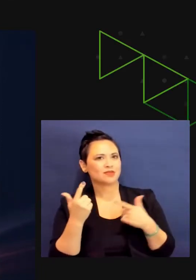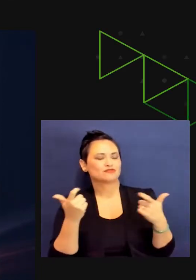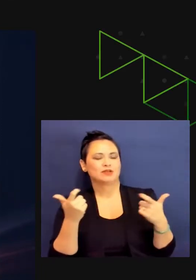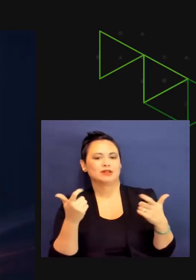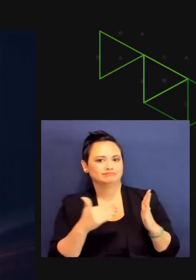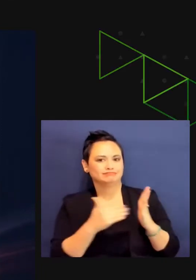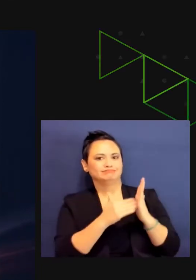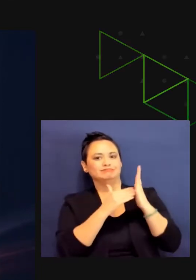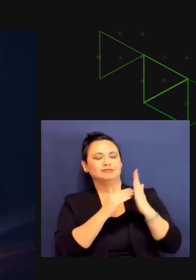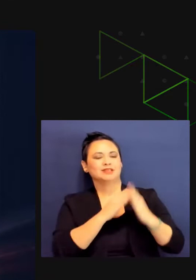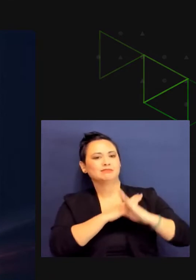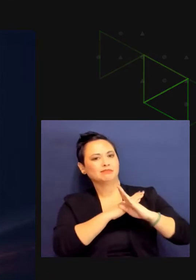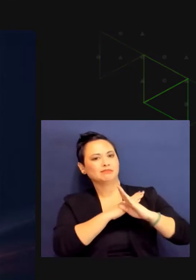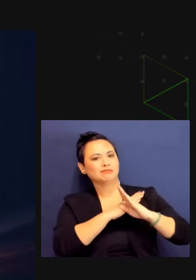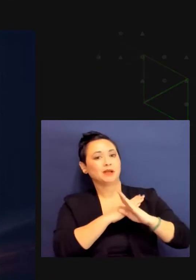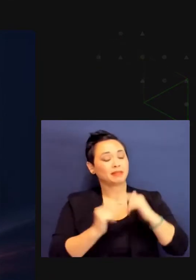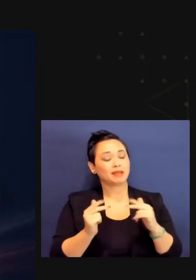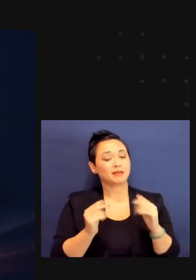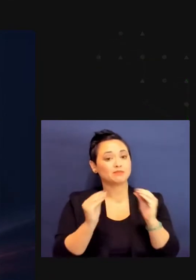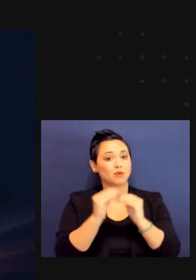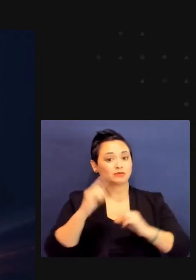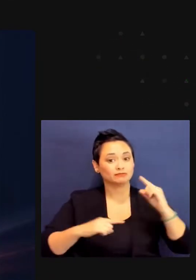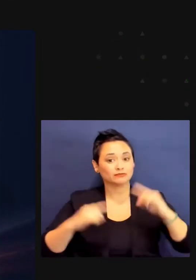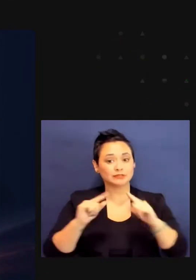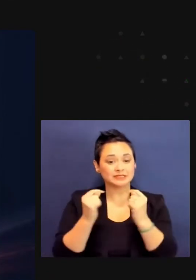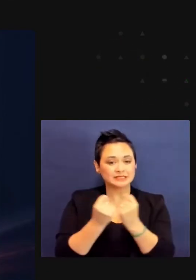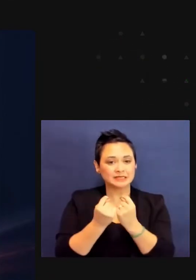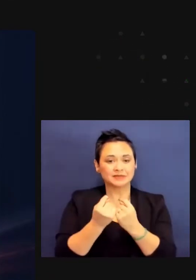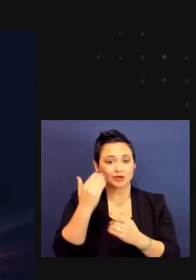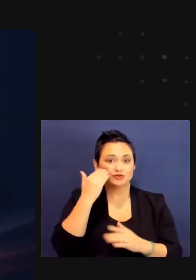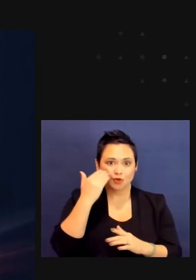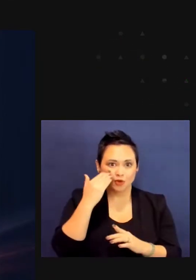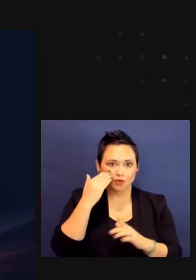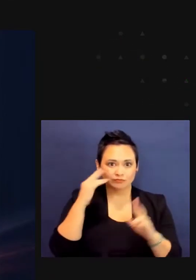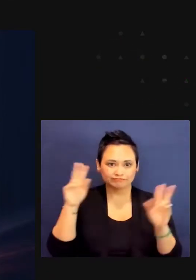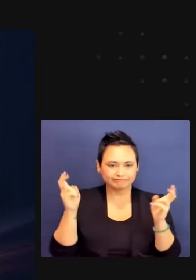This is a known phenomenon where humans tend to prefer options that are more familiar to us.